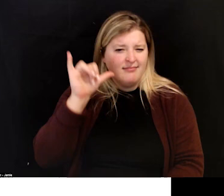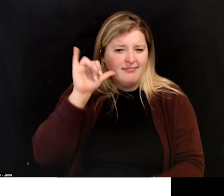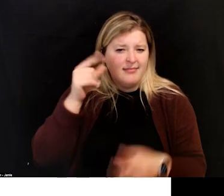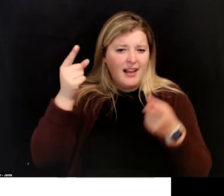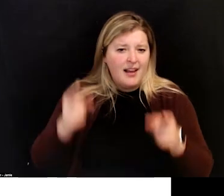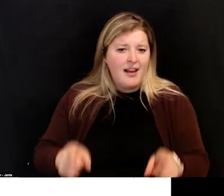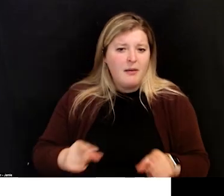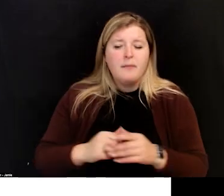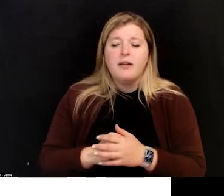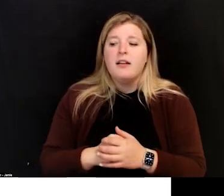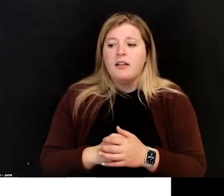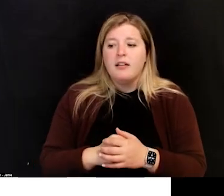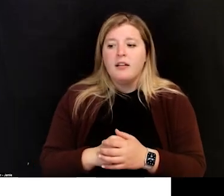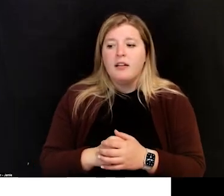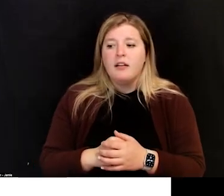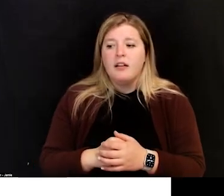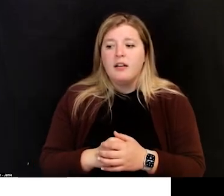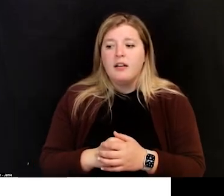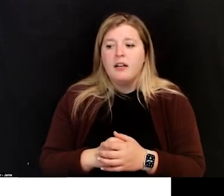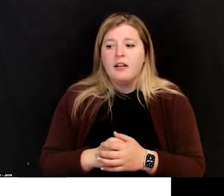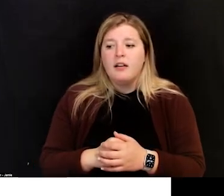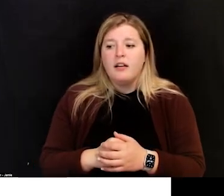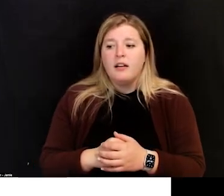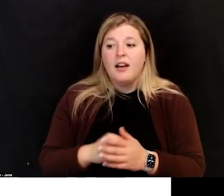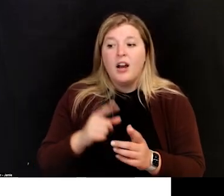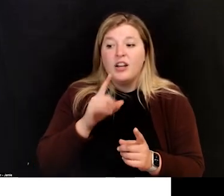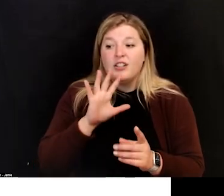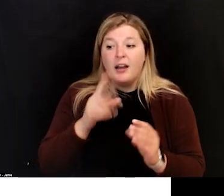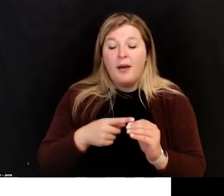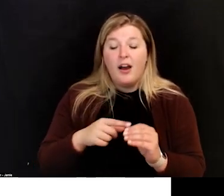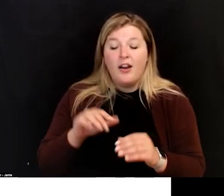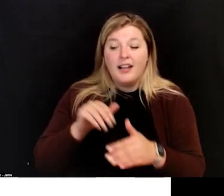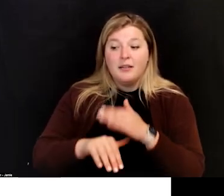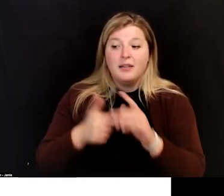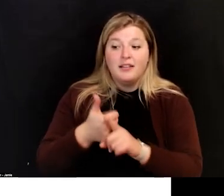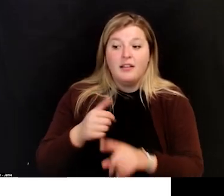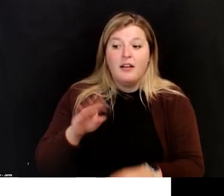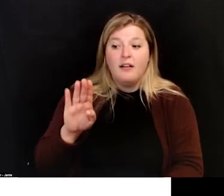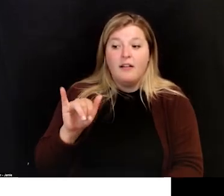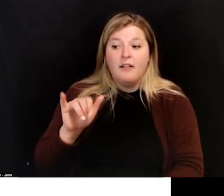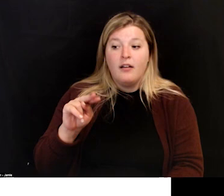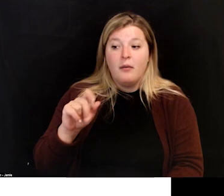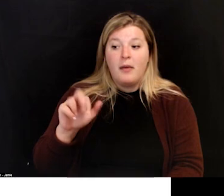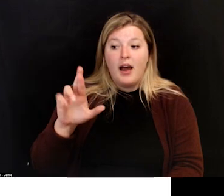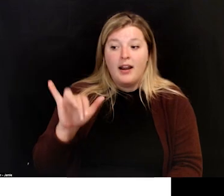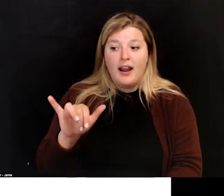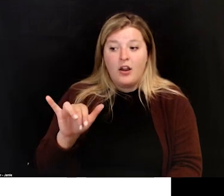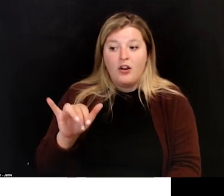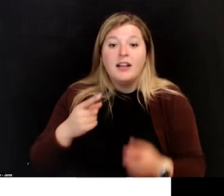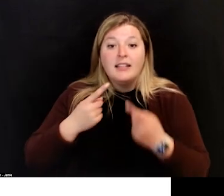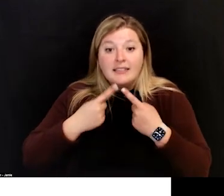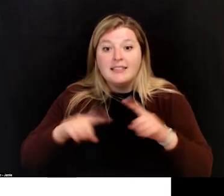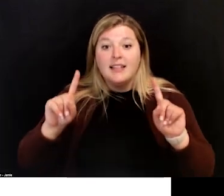when I had to explain that accessibility is really binary or just that criteria themselves may be pass-fail.